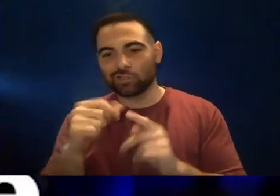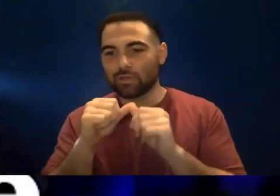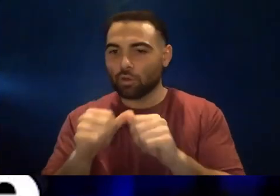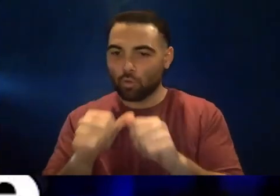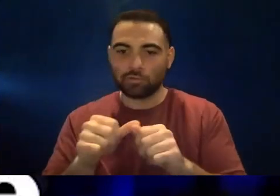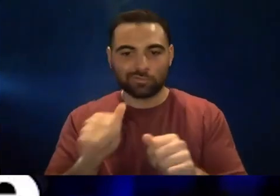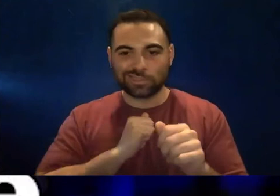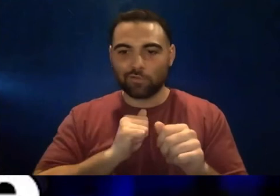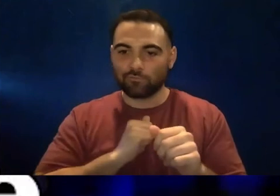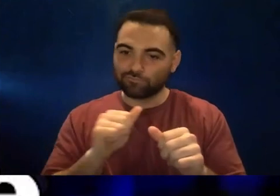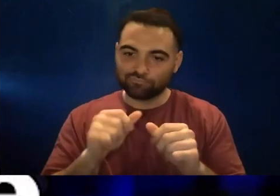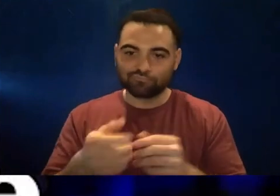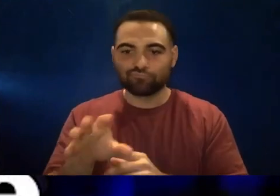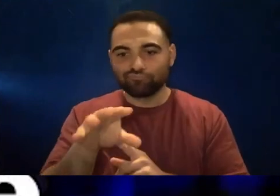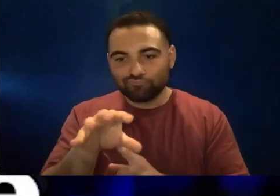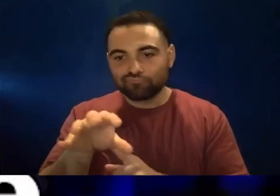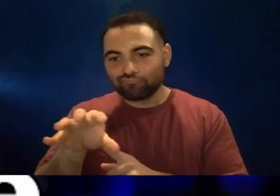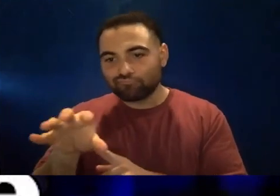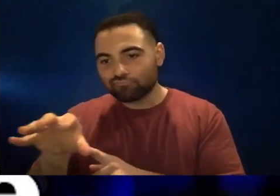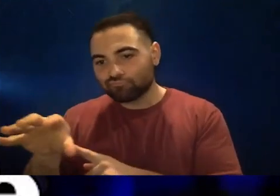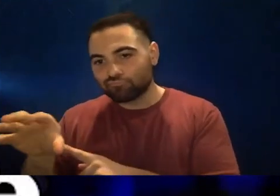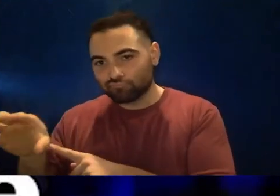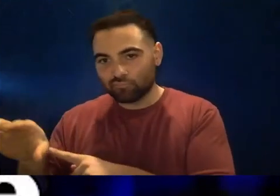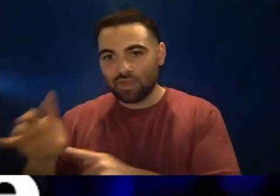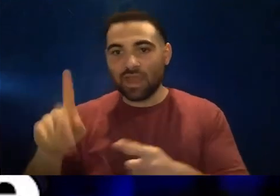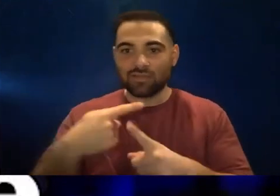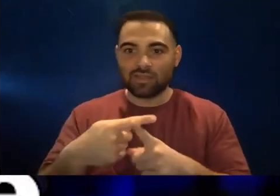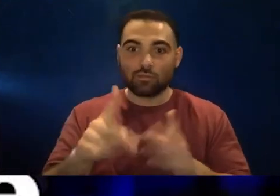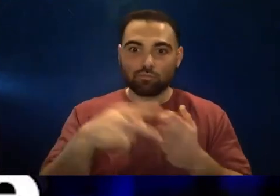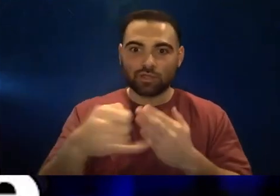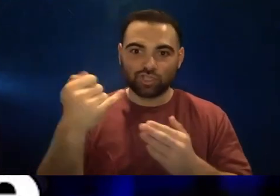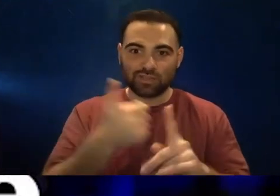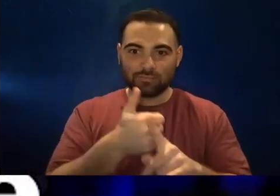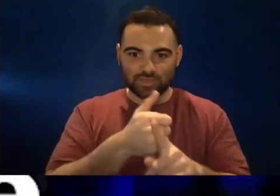and the project itself made the film just by doing it,